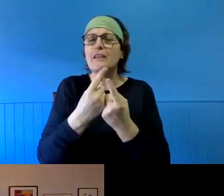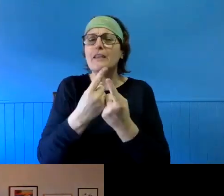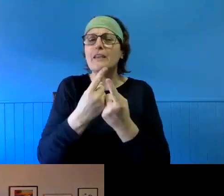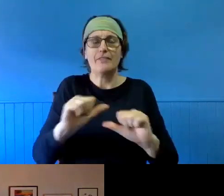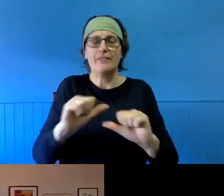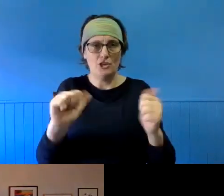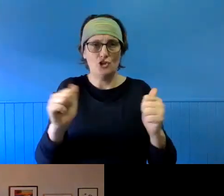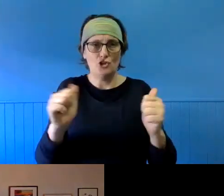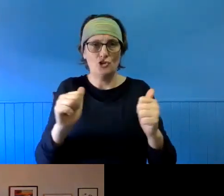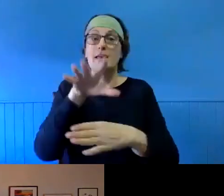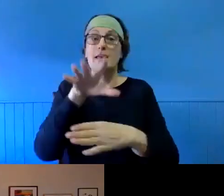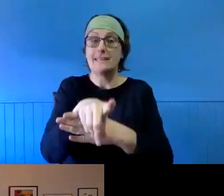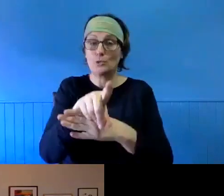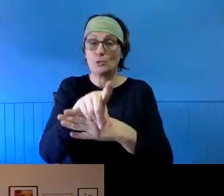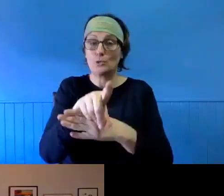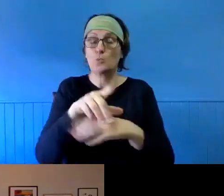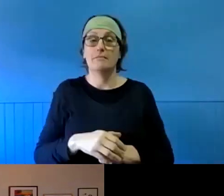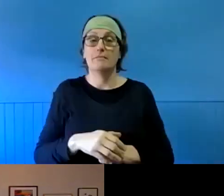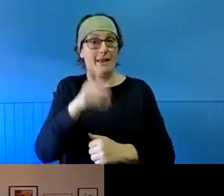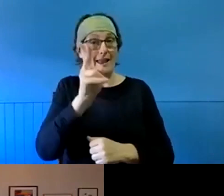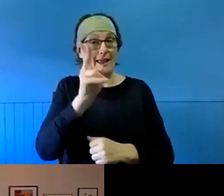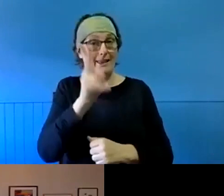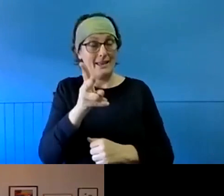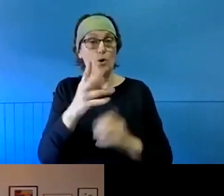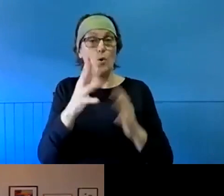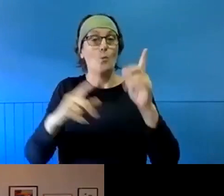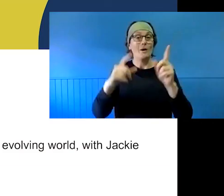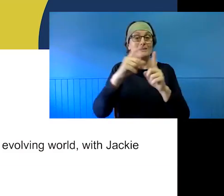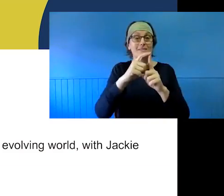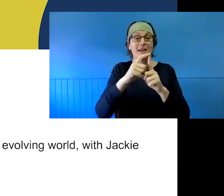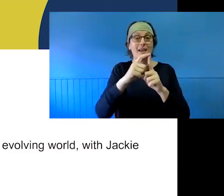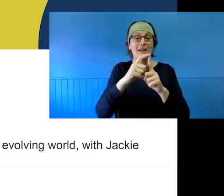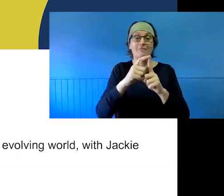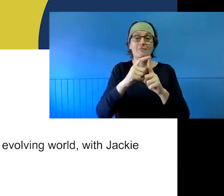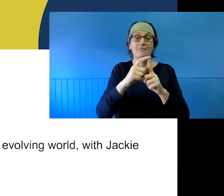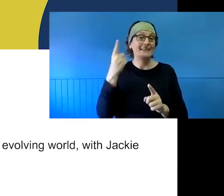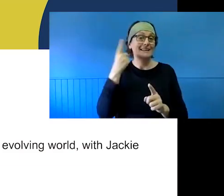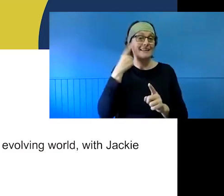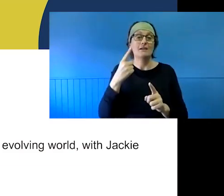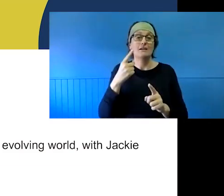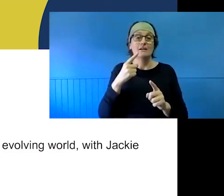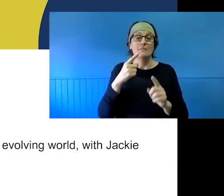Next week, you can join us again on Wednesday to hear from Jackie Bailey